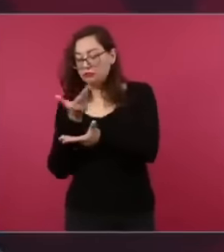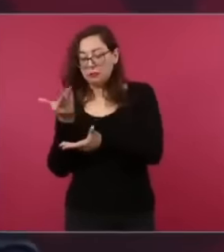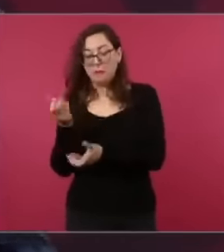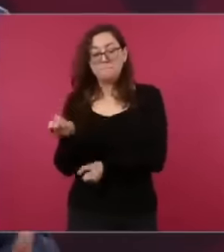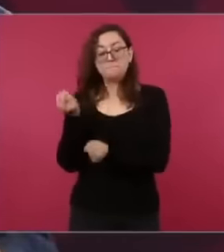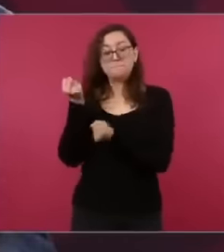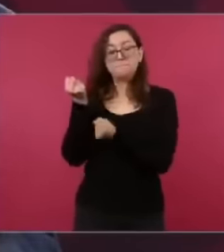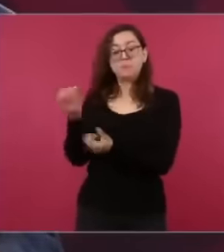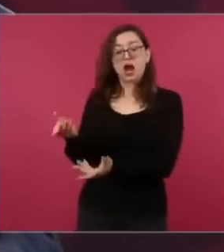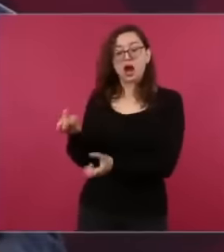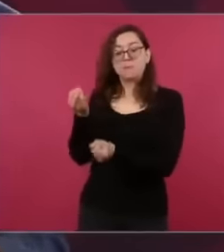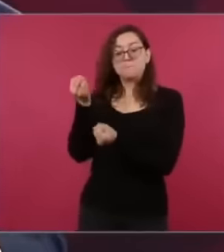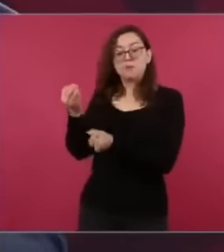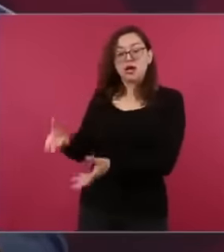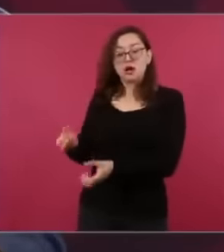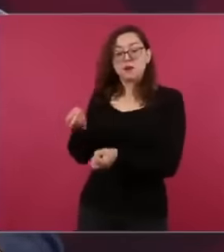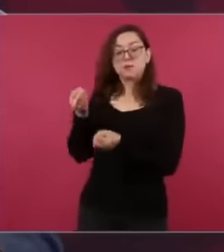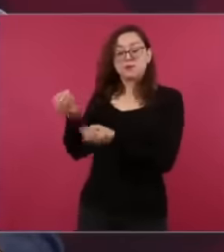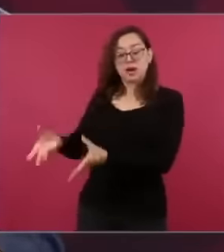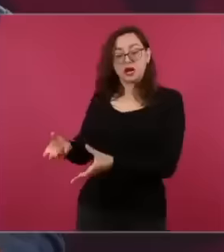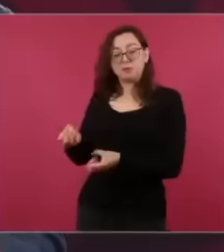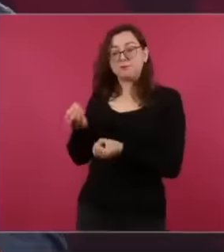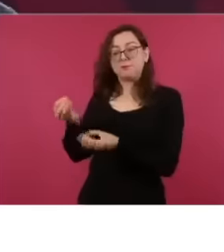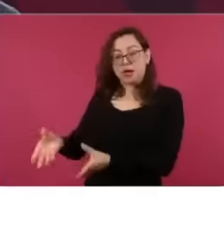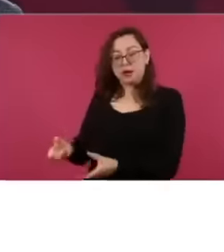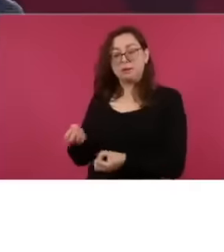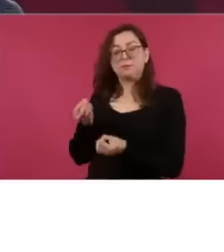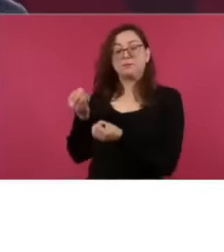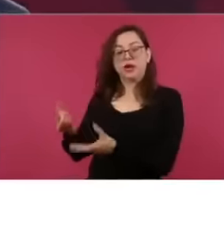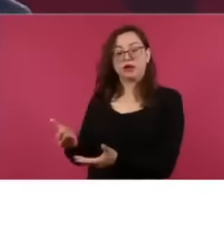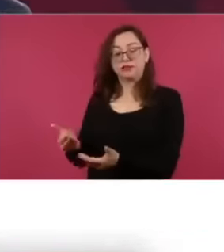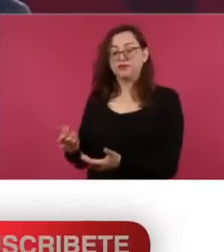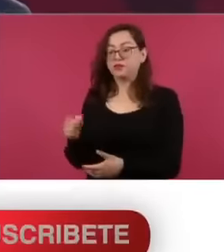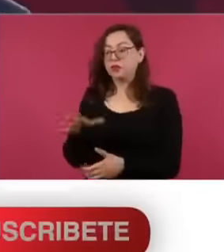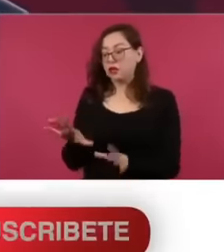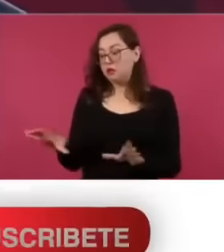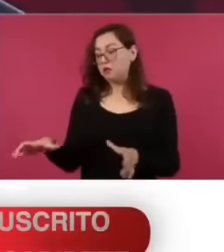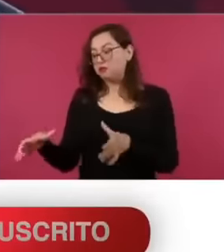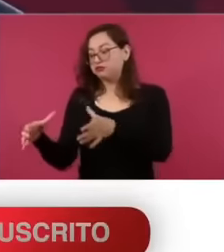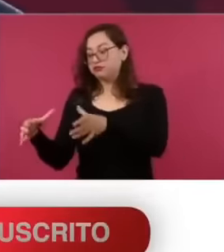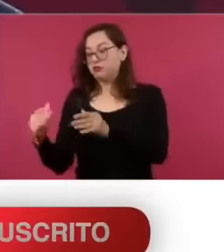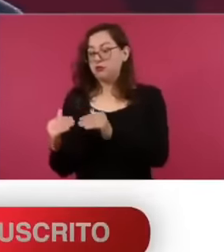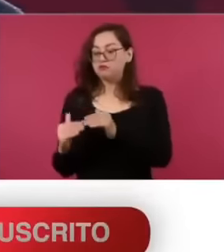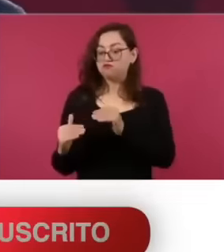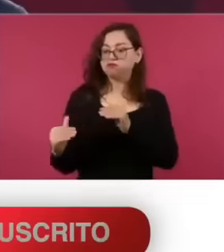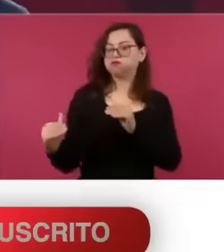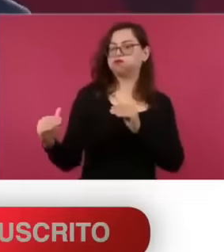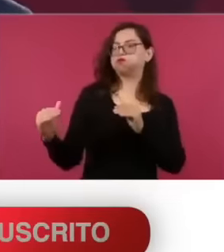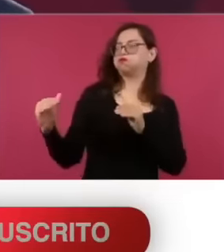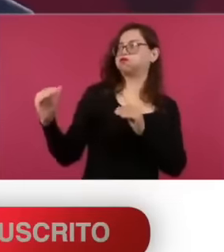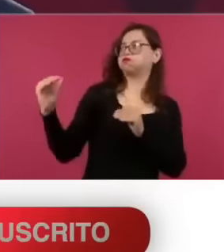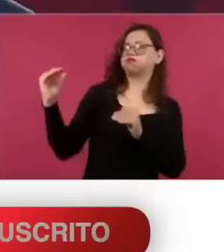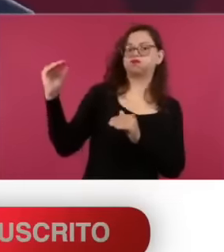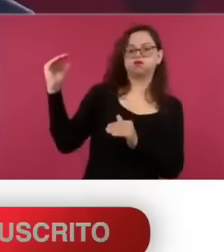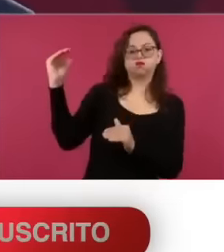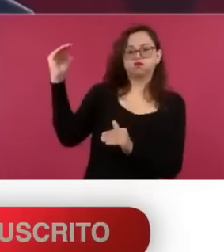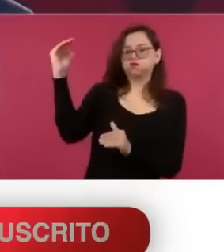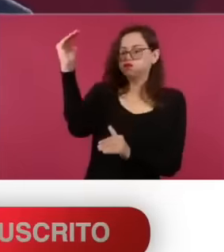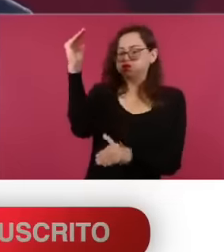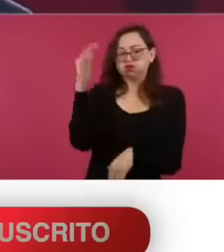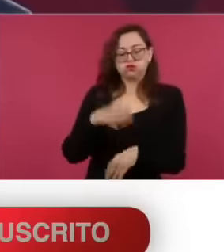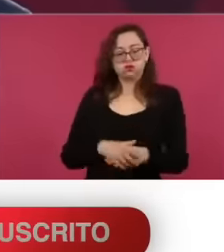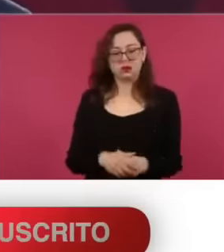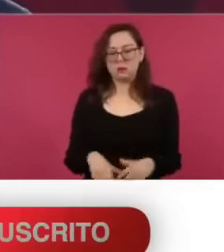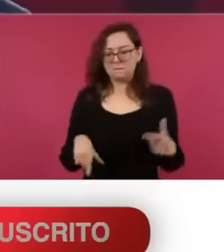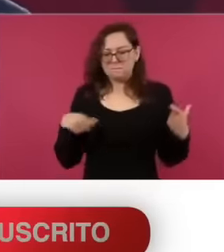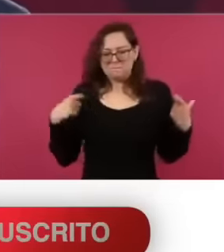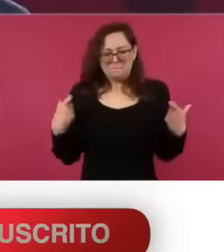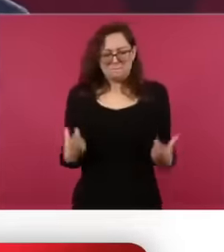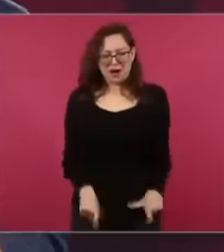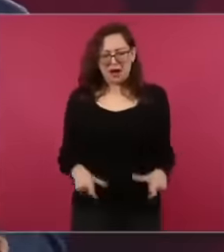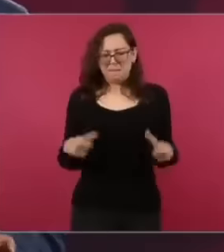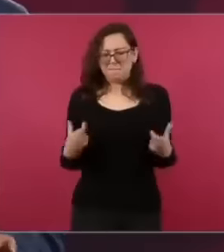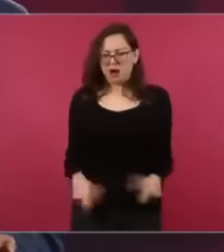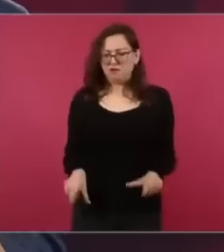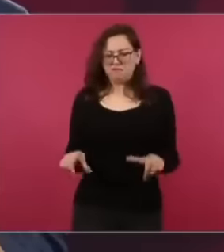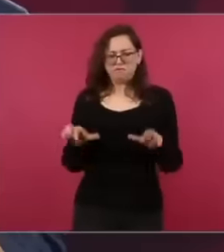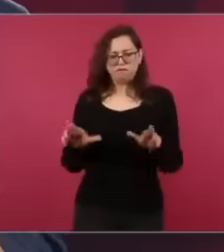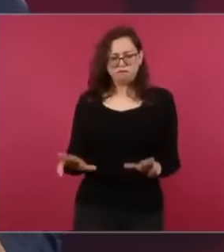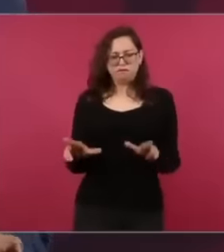assets to a minority of those close to power. of the people and the nation,